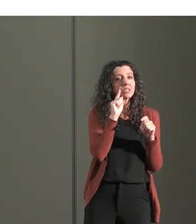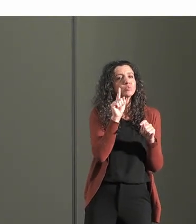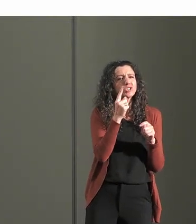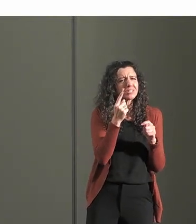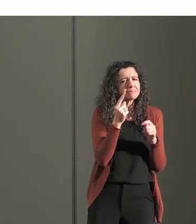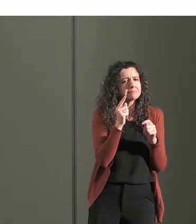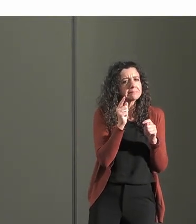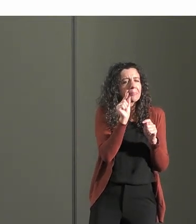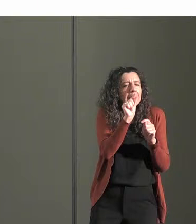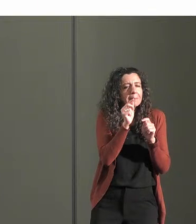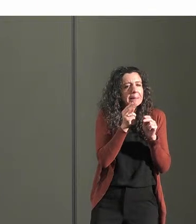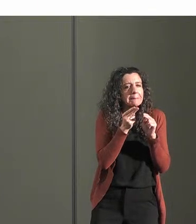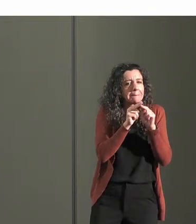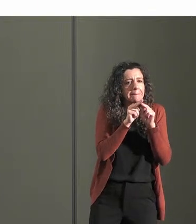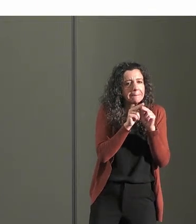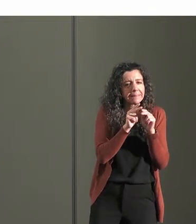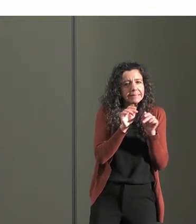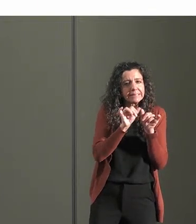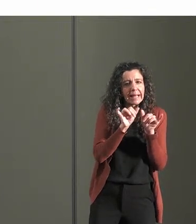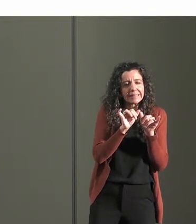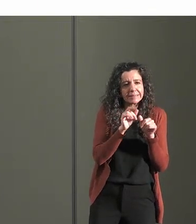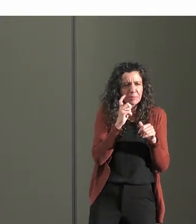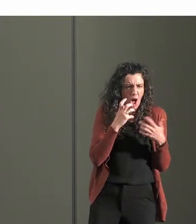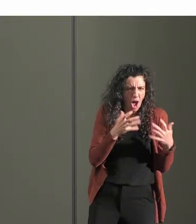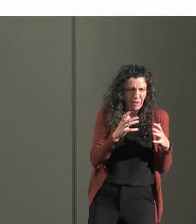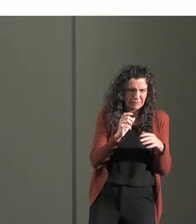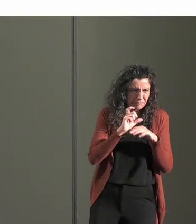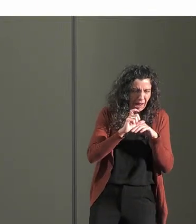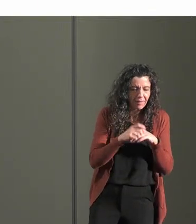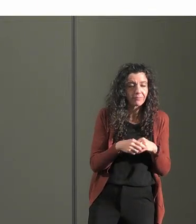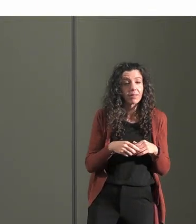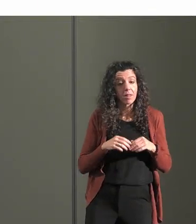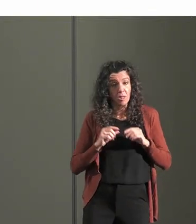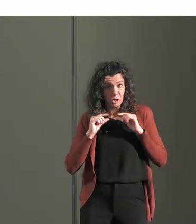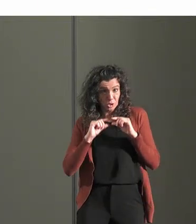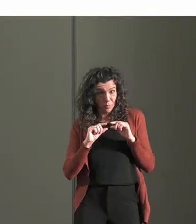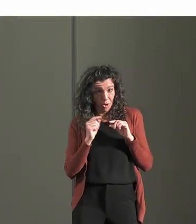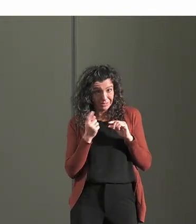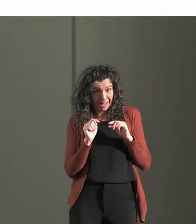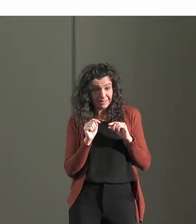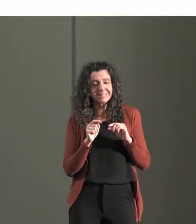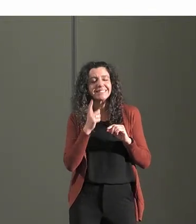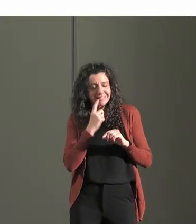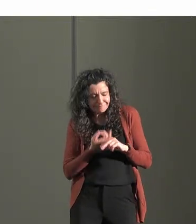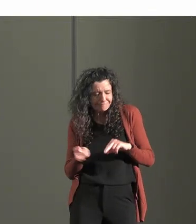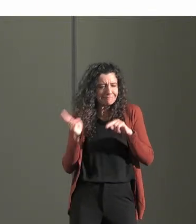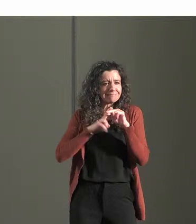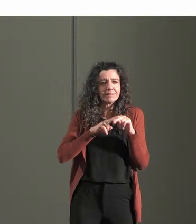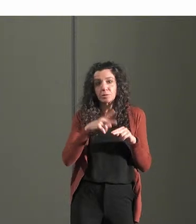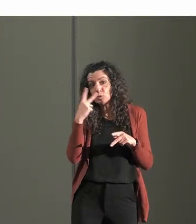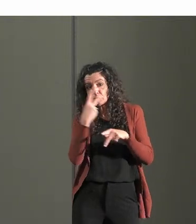two times, the large text increases slightly it is